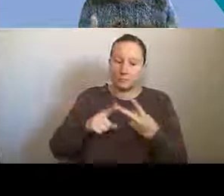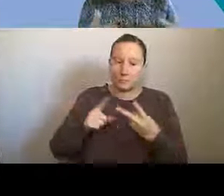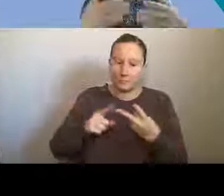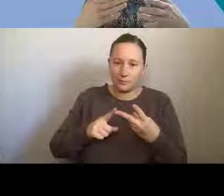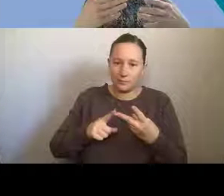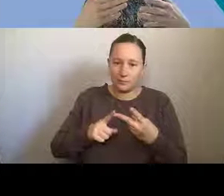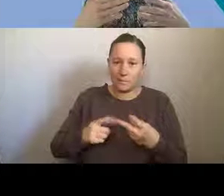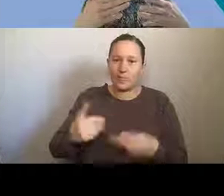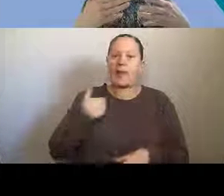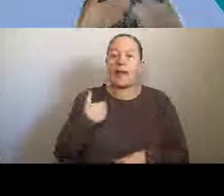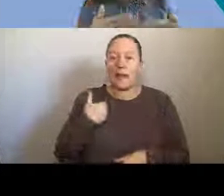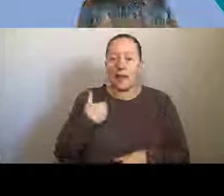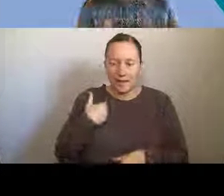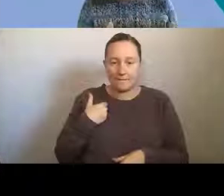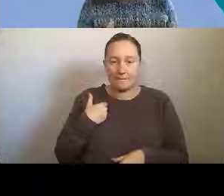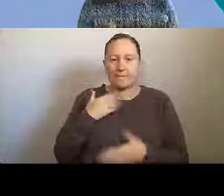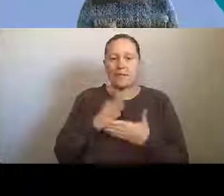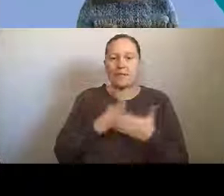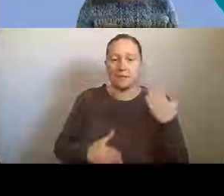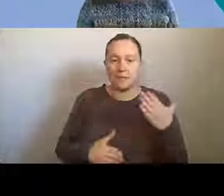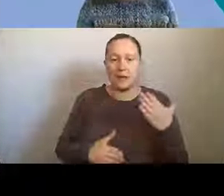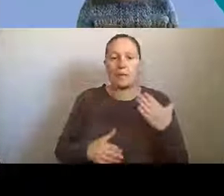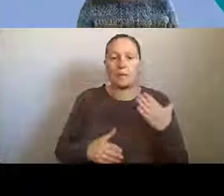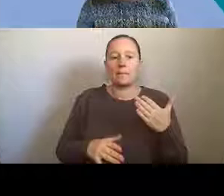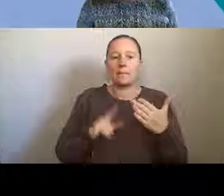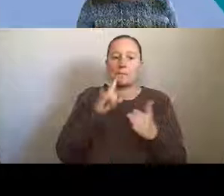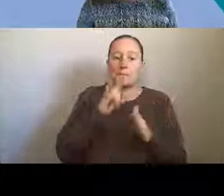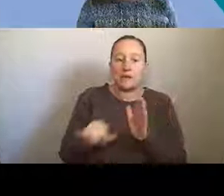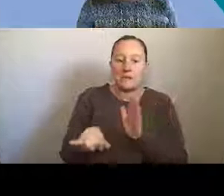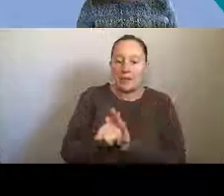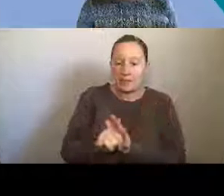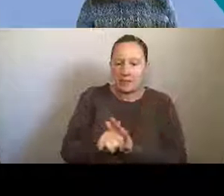some identifiable private information